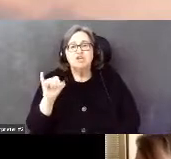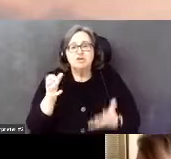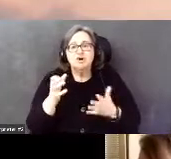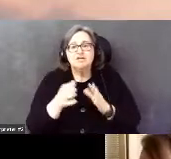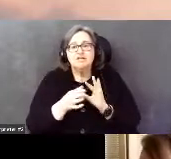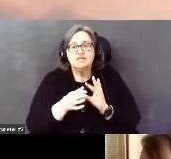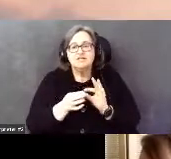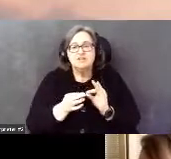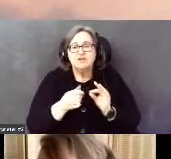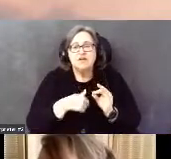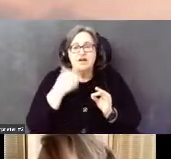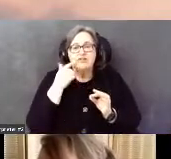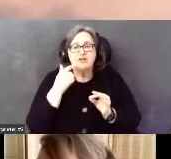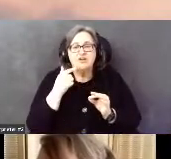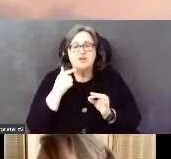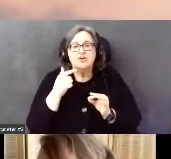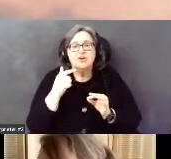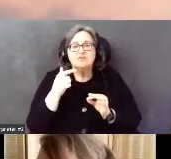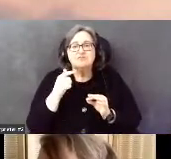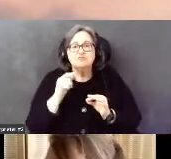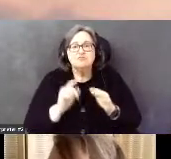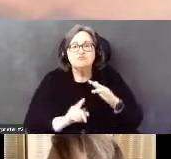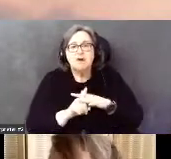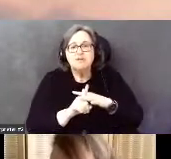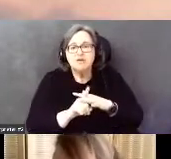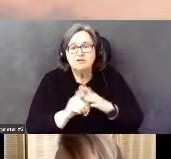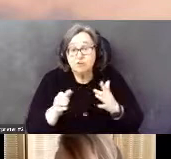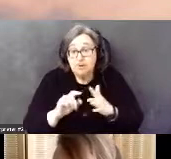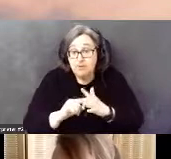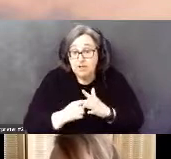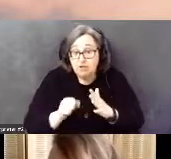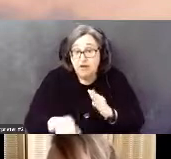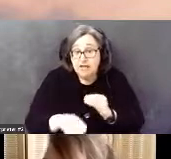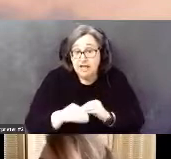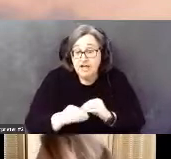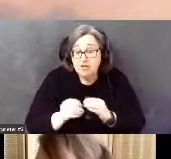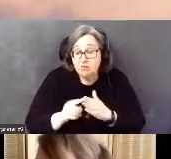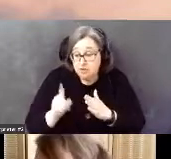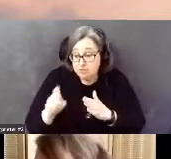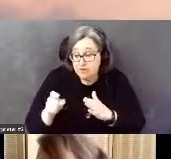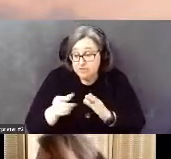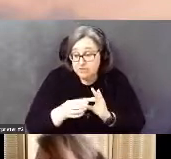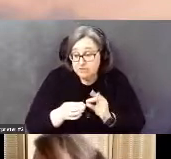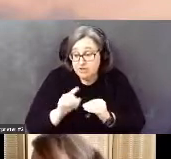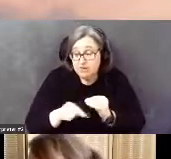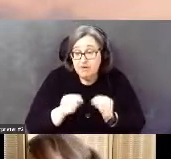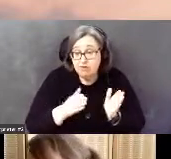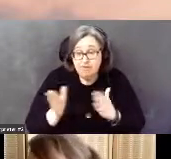on and unmuted. Reggie if you like to begin and maybe I can tack on to what you have to share about diversion.